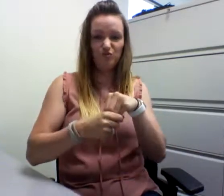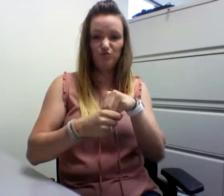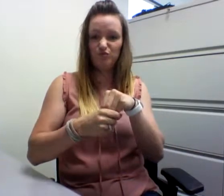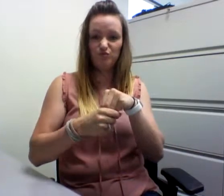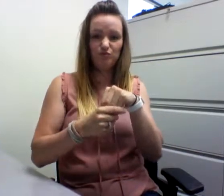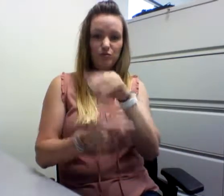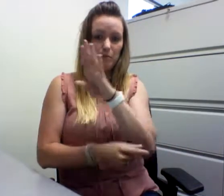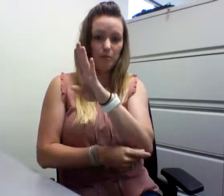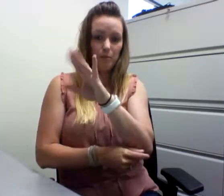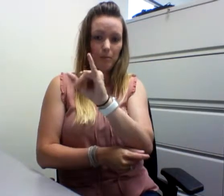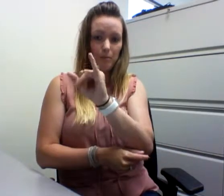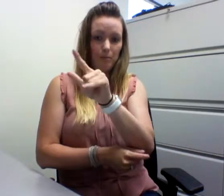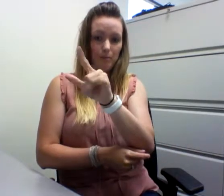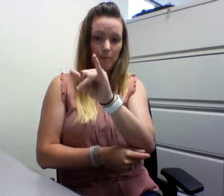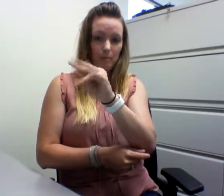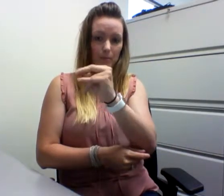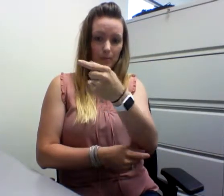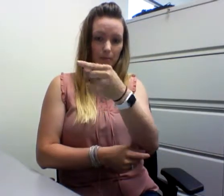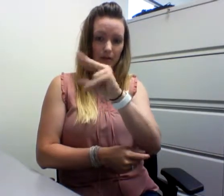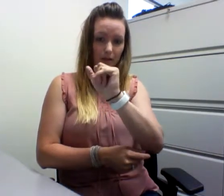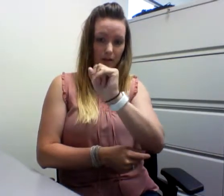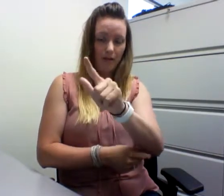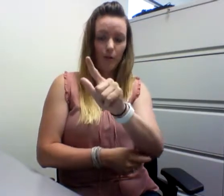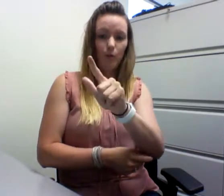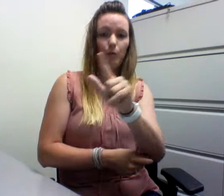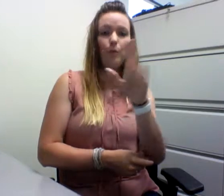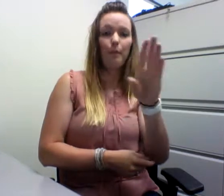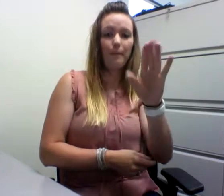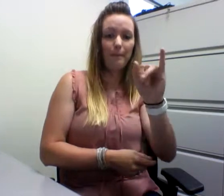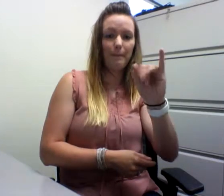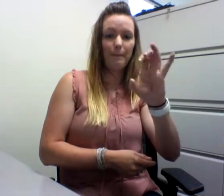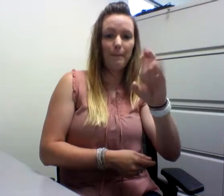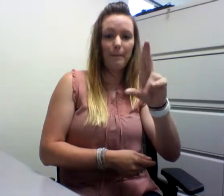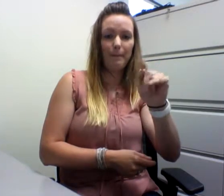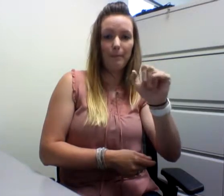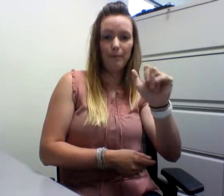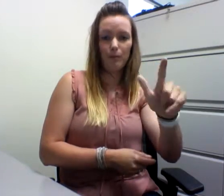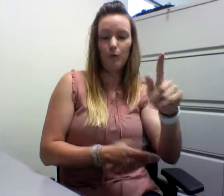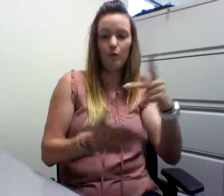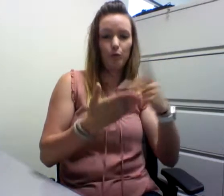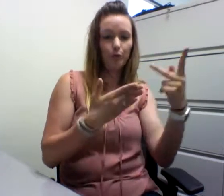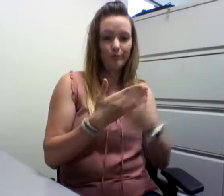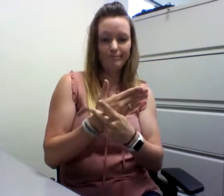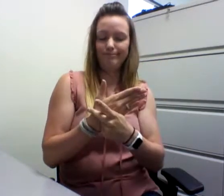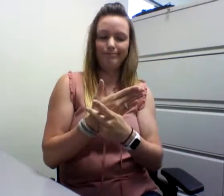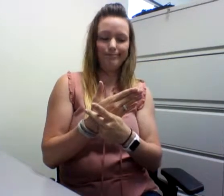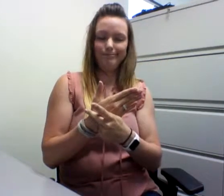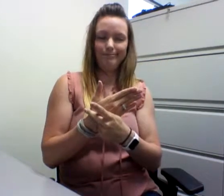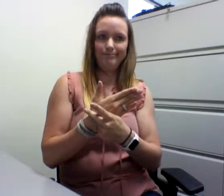tend to lack involvement in a Bilingual-Bicultural (Bi-Bi) program